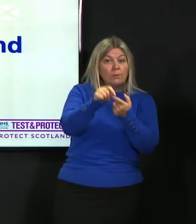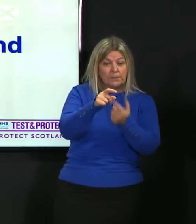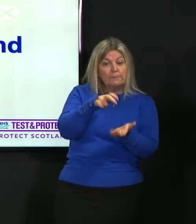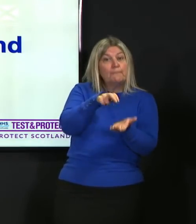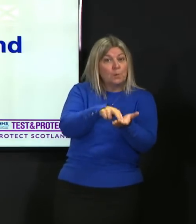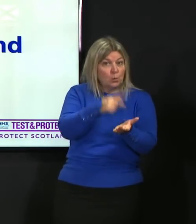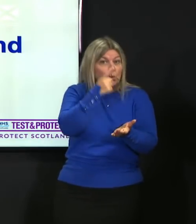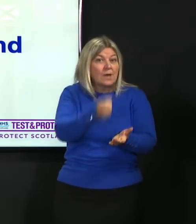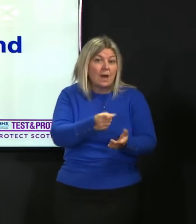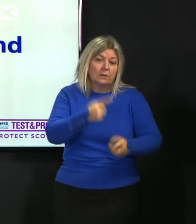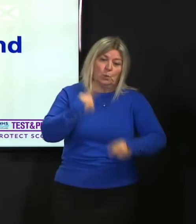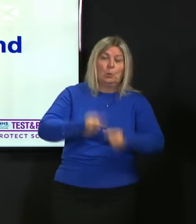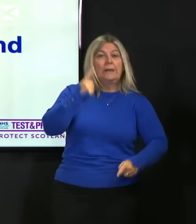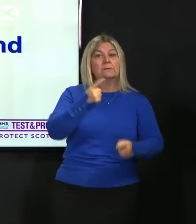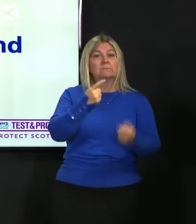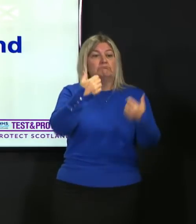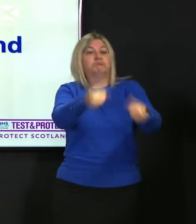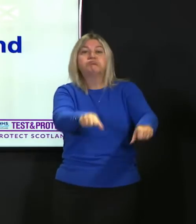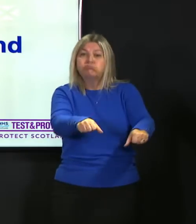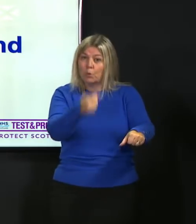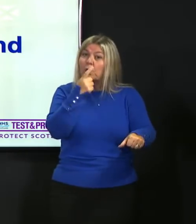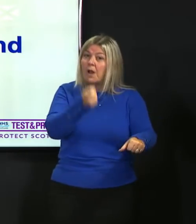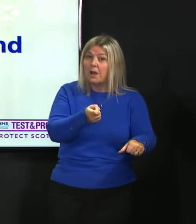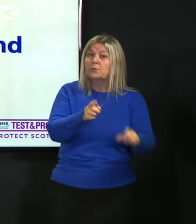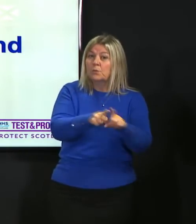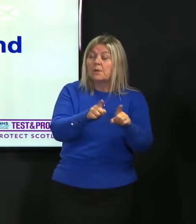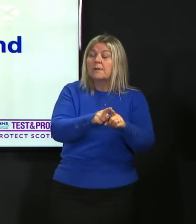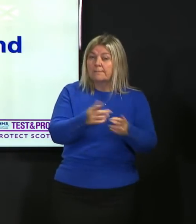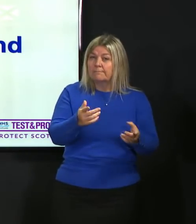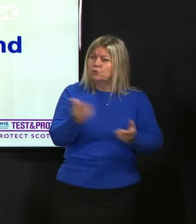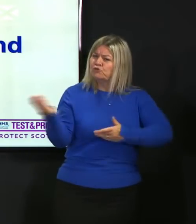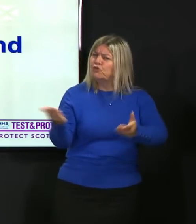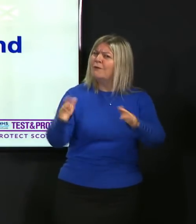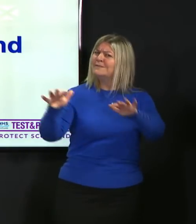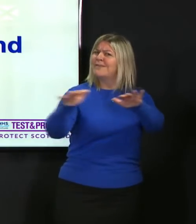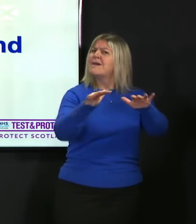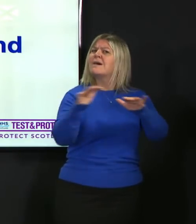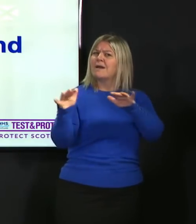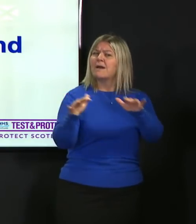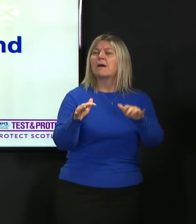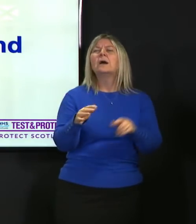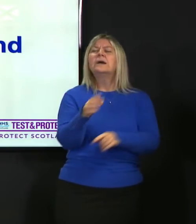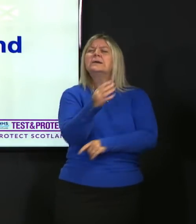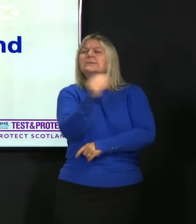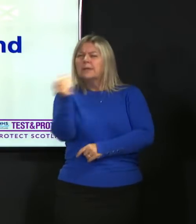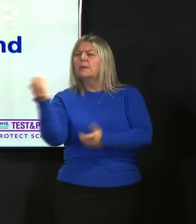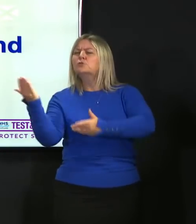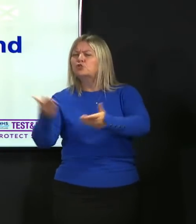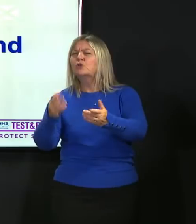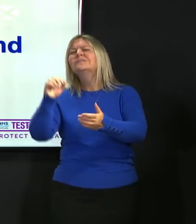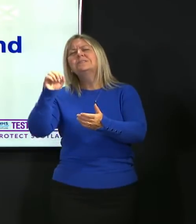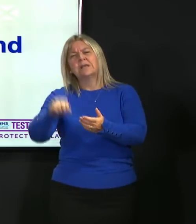dealt with promptly and and quickly. And as some services were paused in line with the NHS